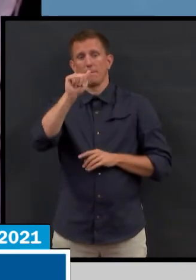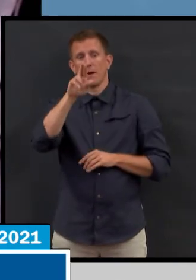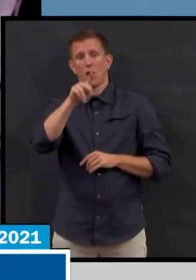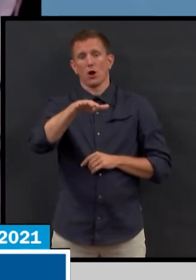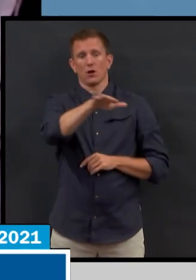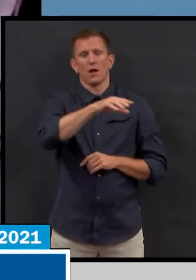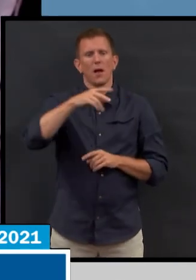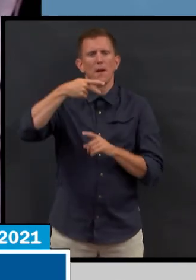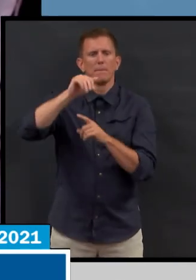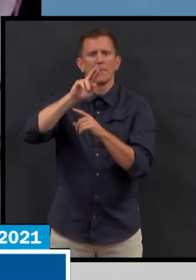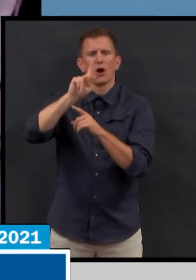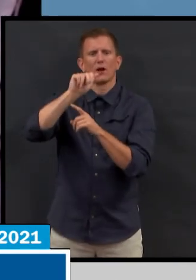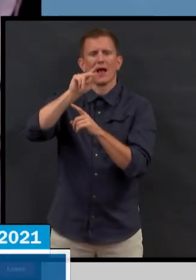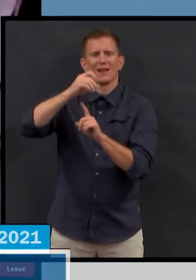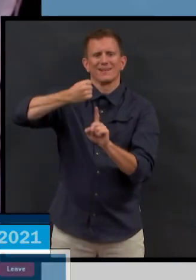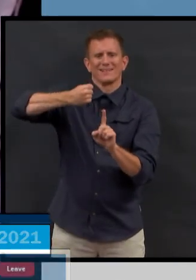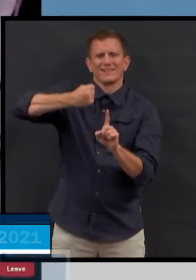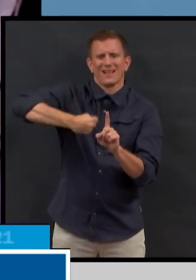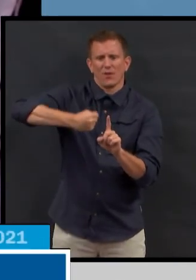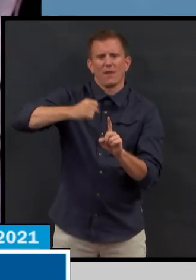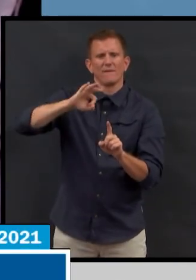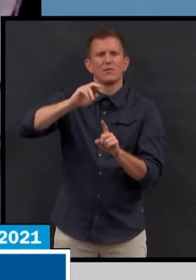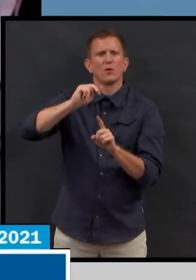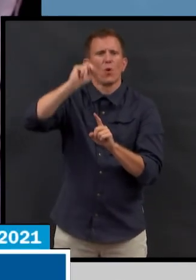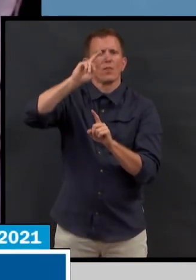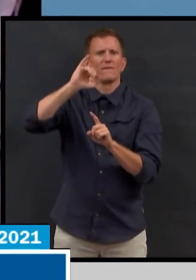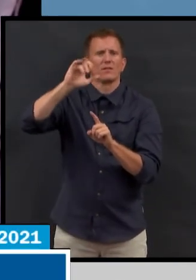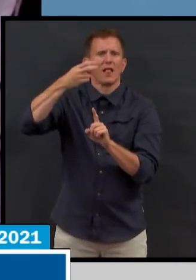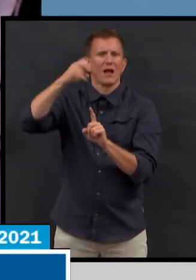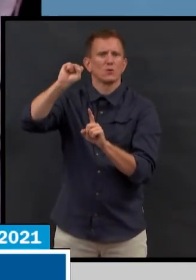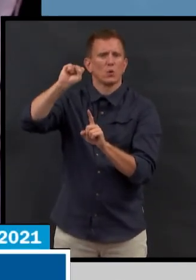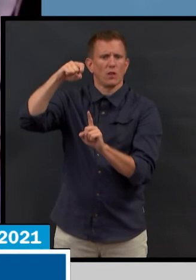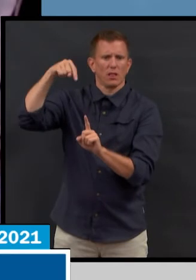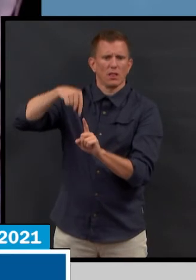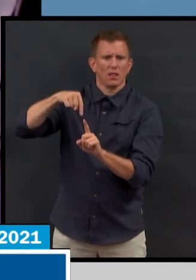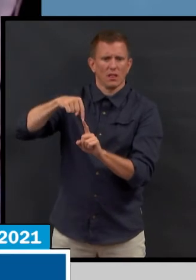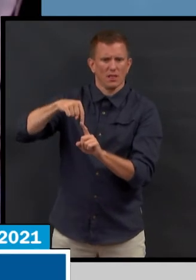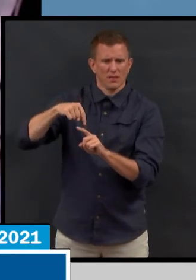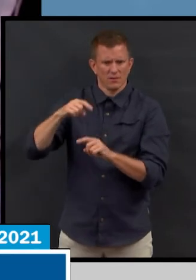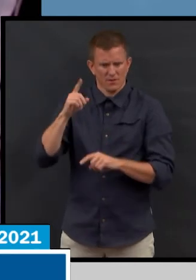this is going to be your purview has the city of denver considered building an aquatic center